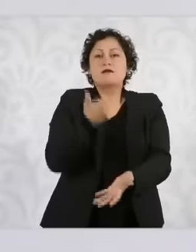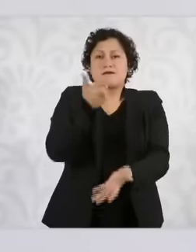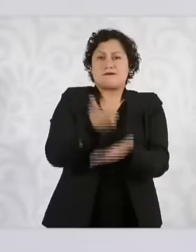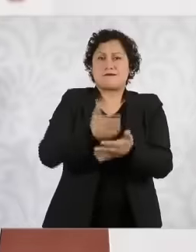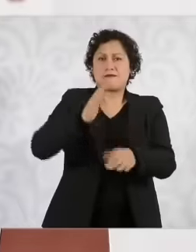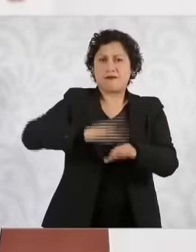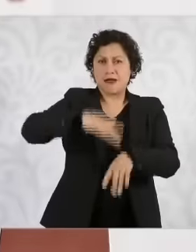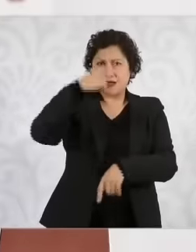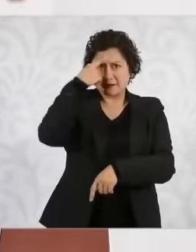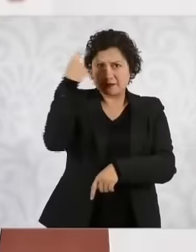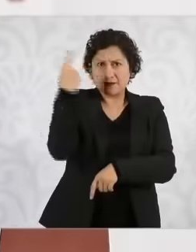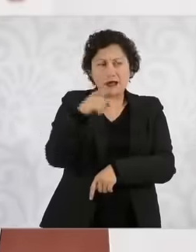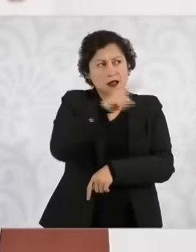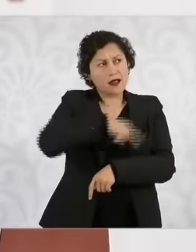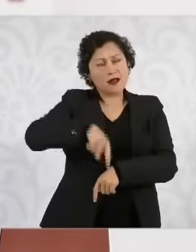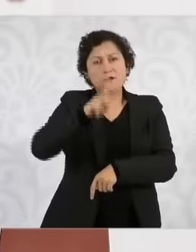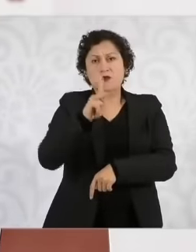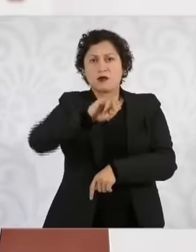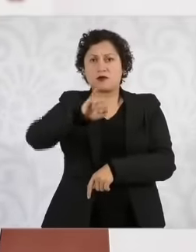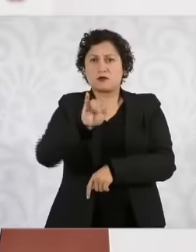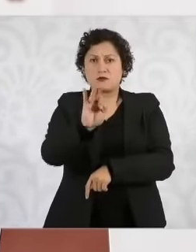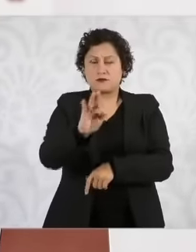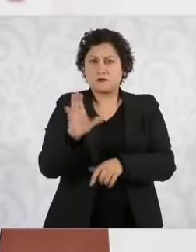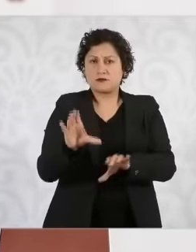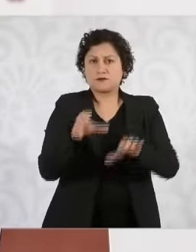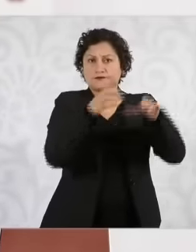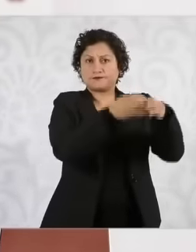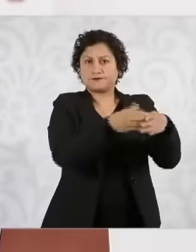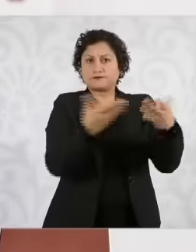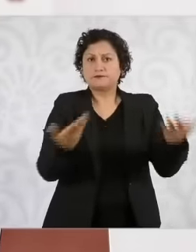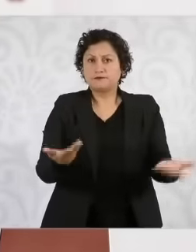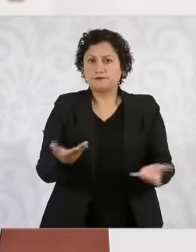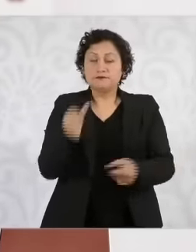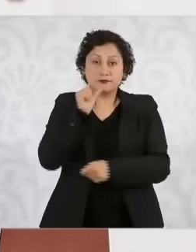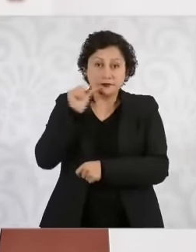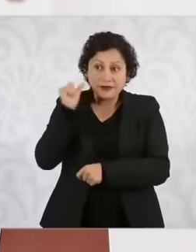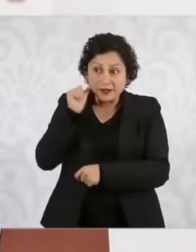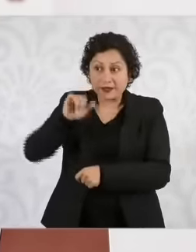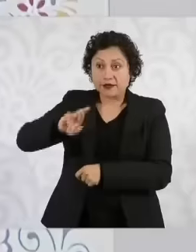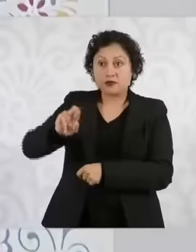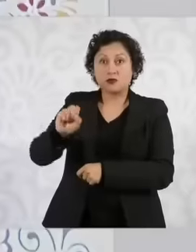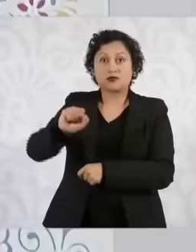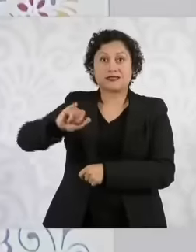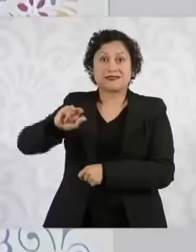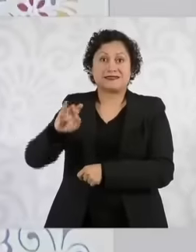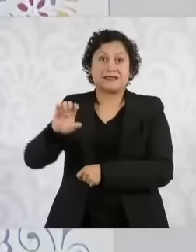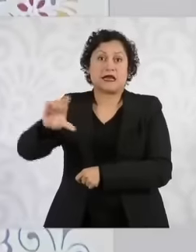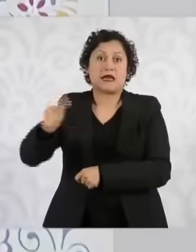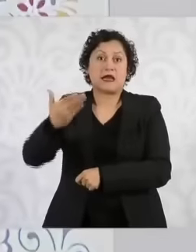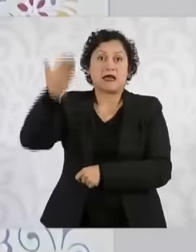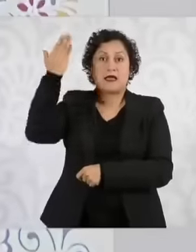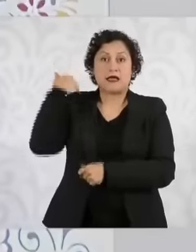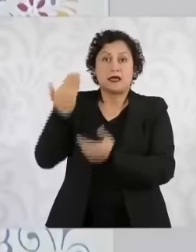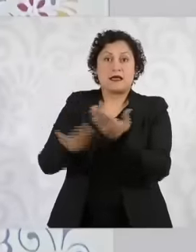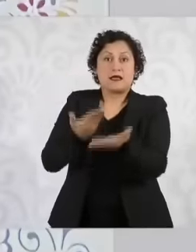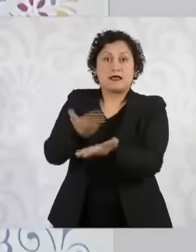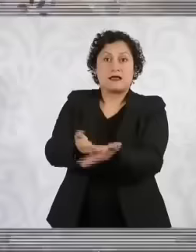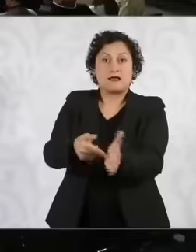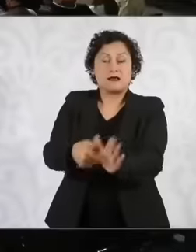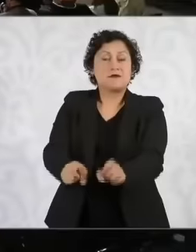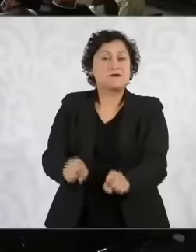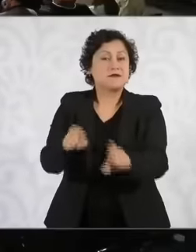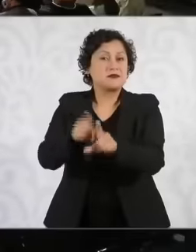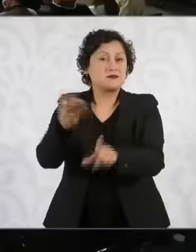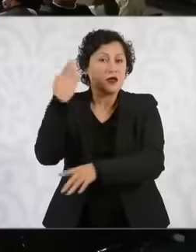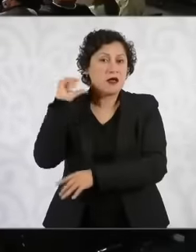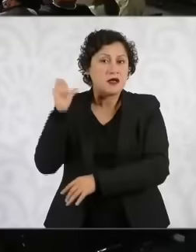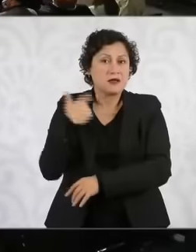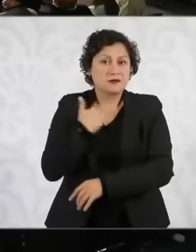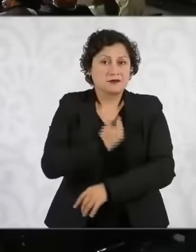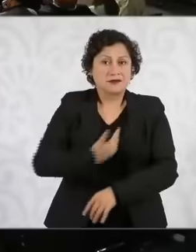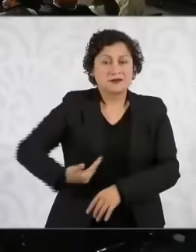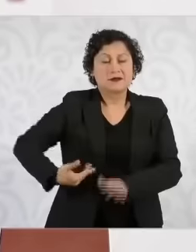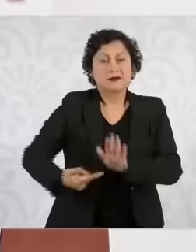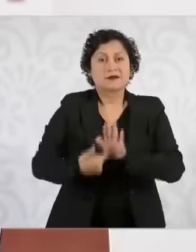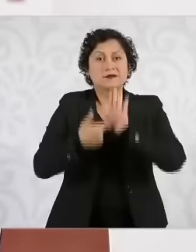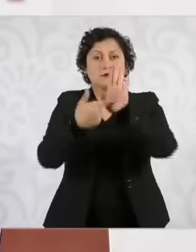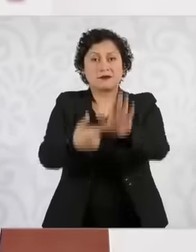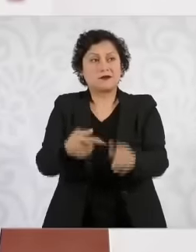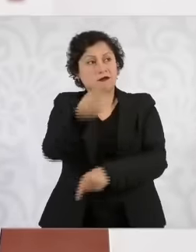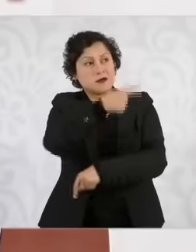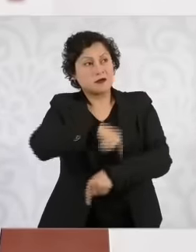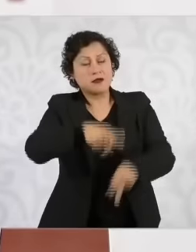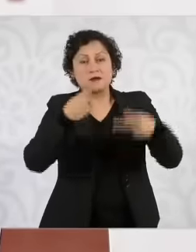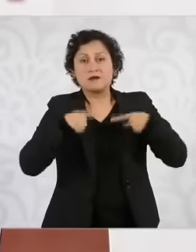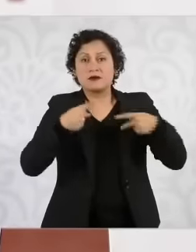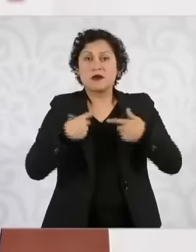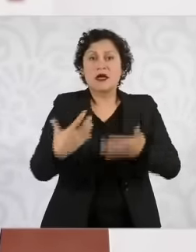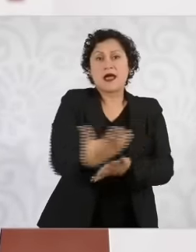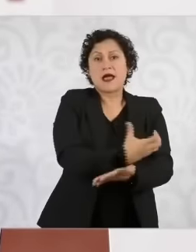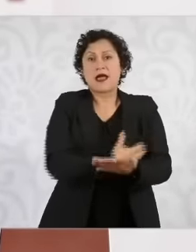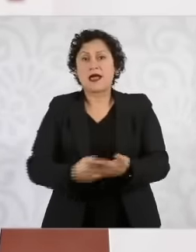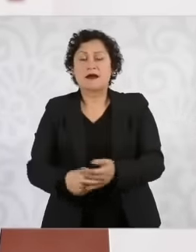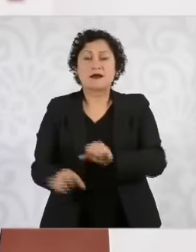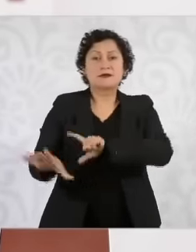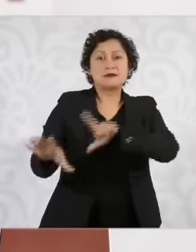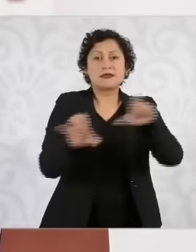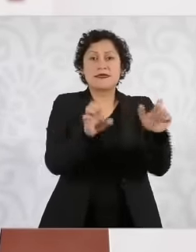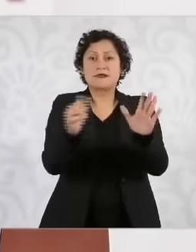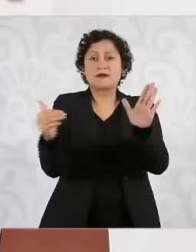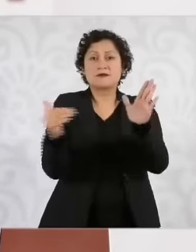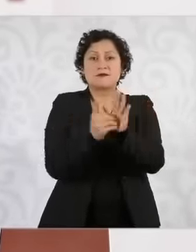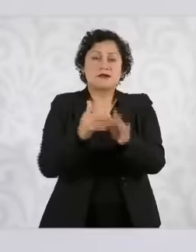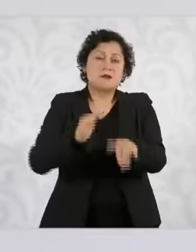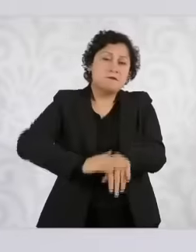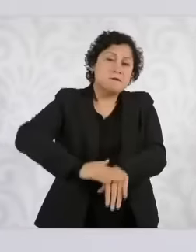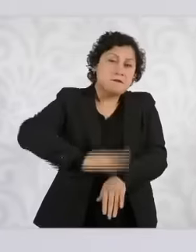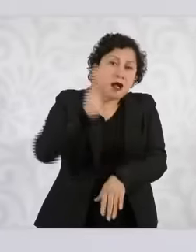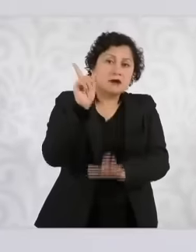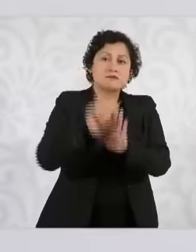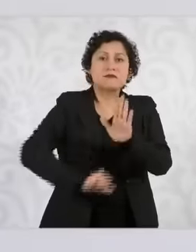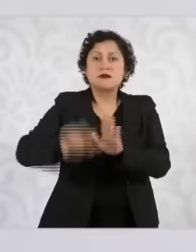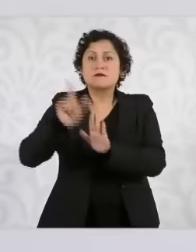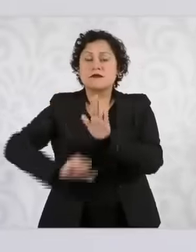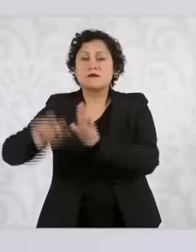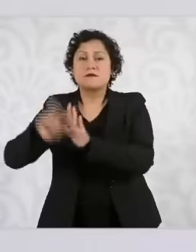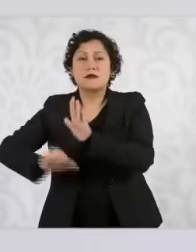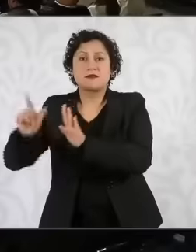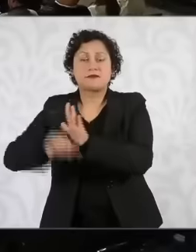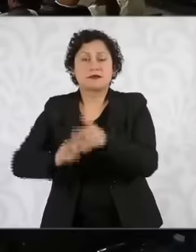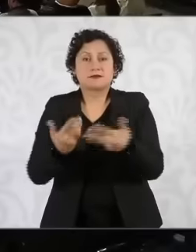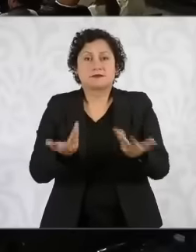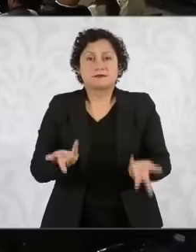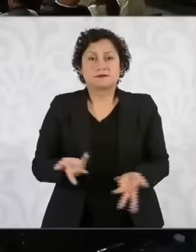times at the time with President López Obrador they earn 700 more than 700,000 pesos a month